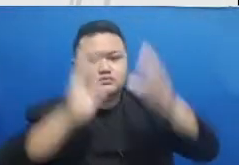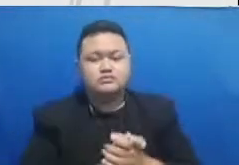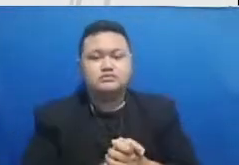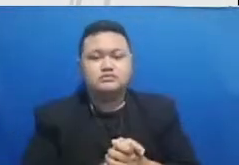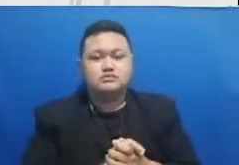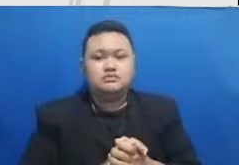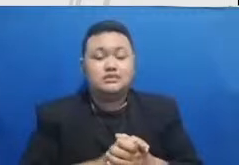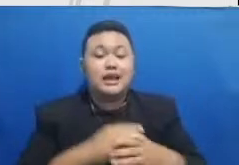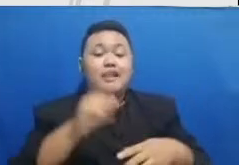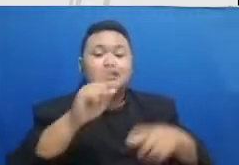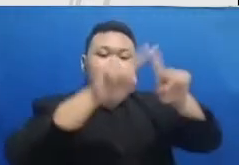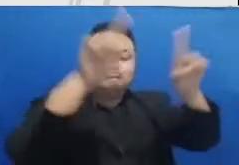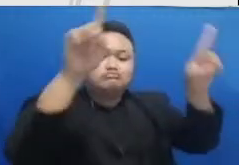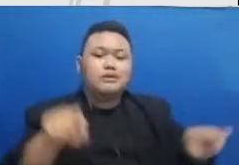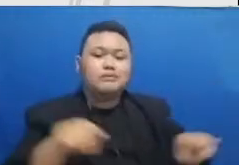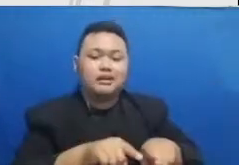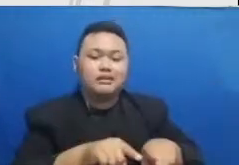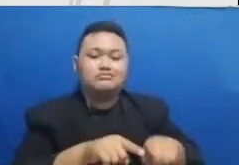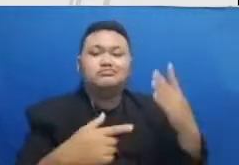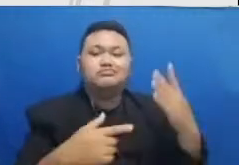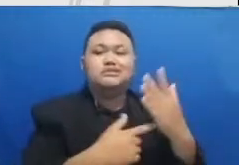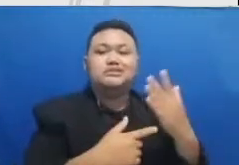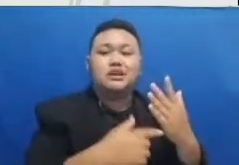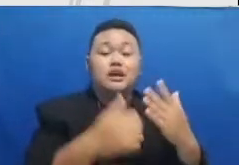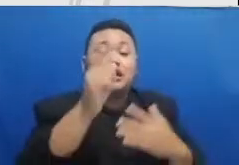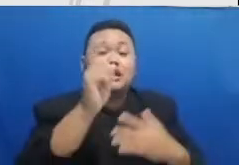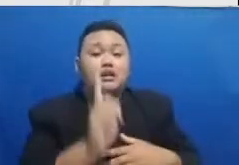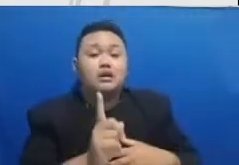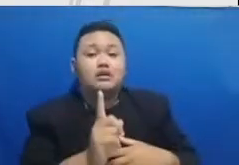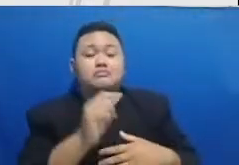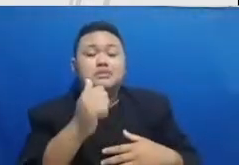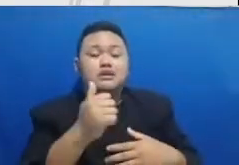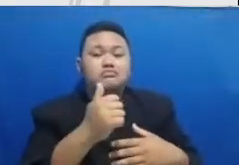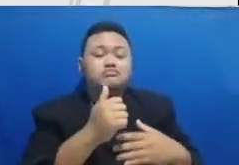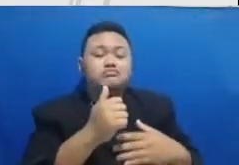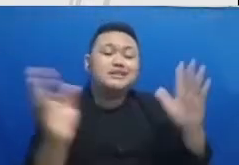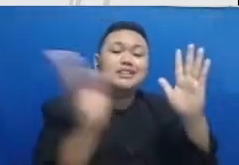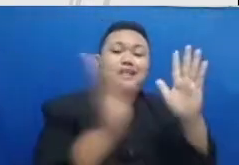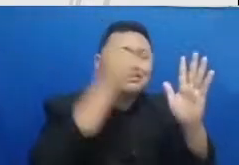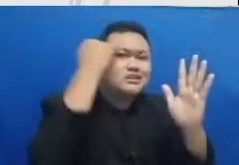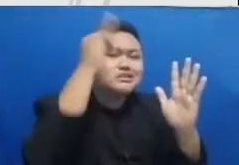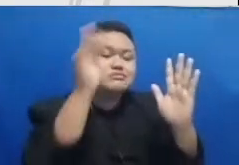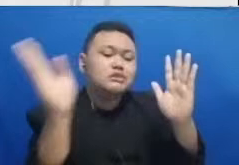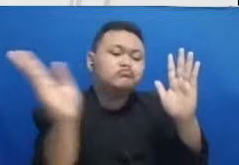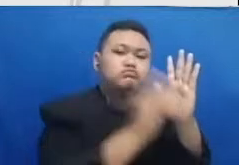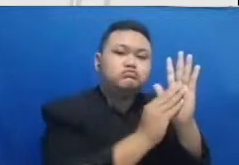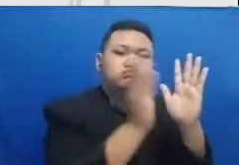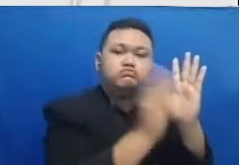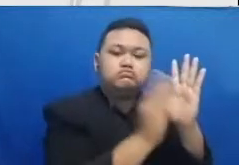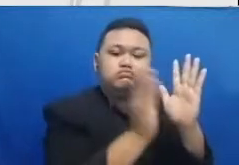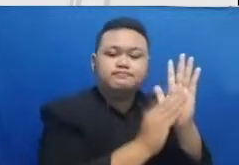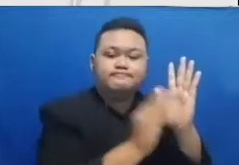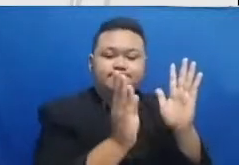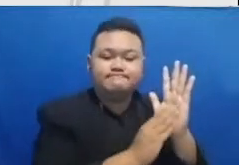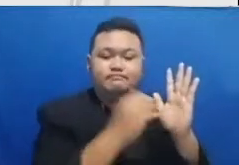we can put our various ideas we can put Sticky Notes We can write